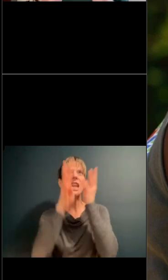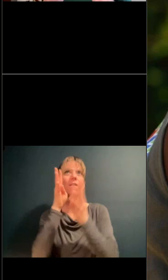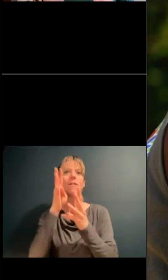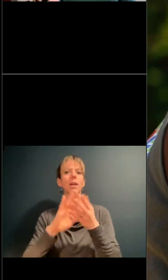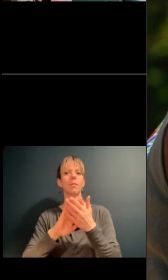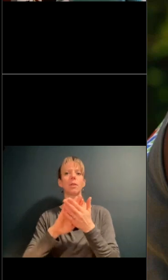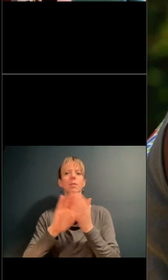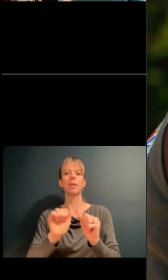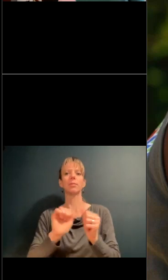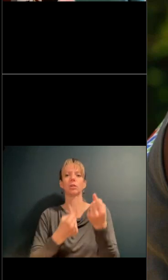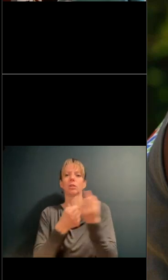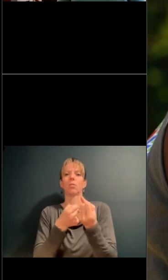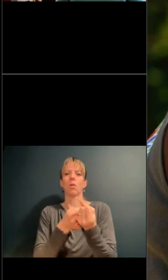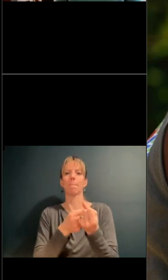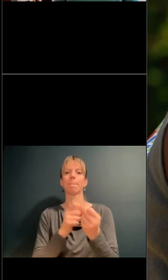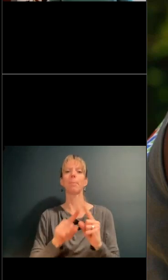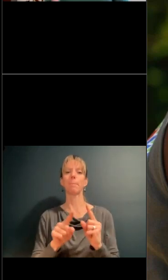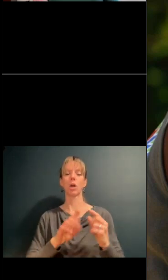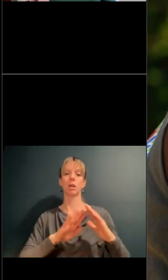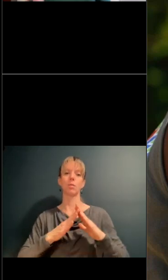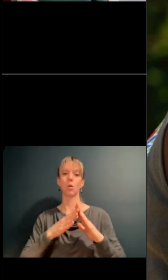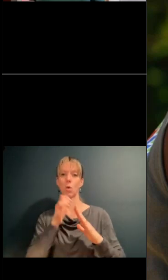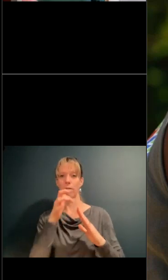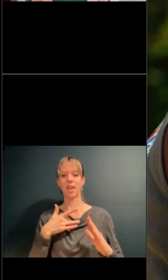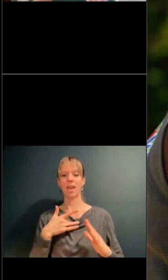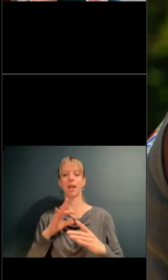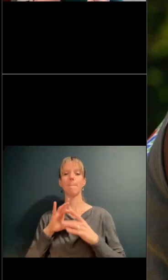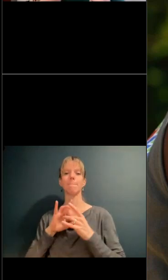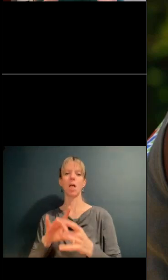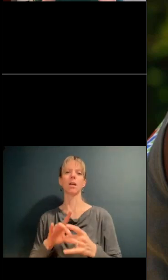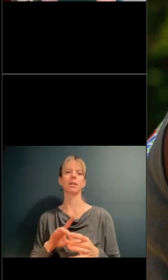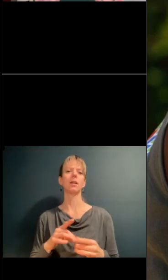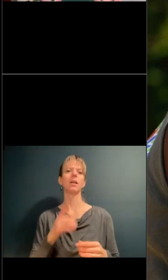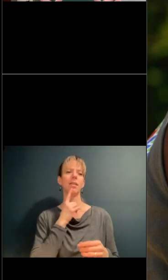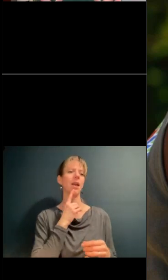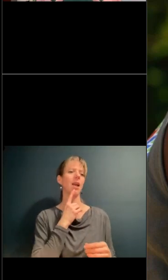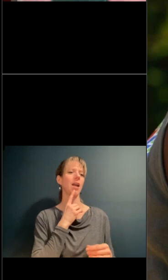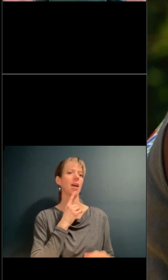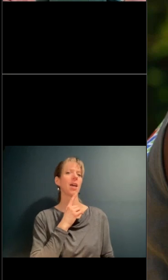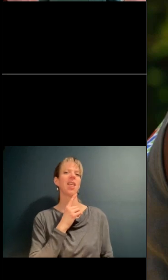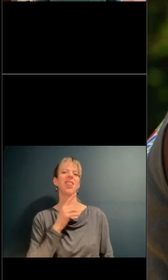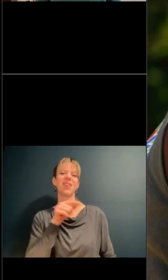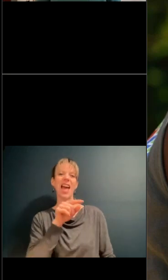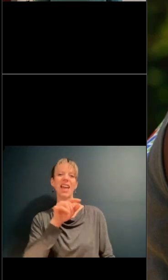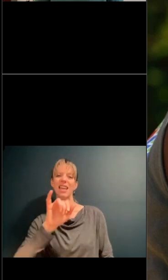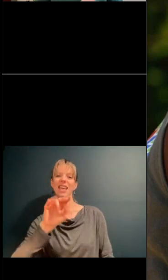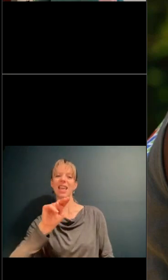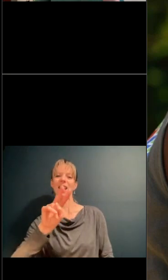A community marked by belonging, they would say this investment is essential, it's not optional.